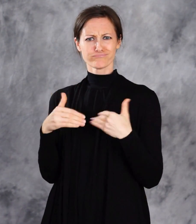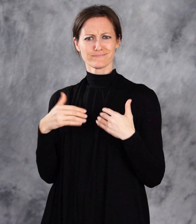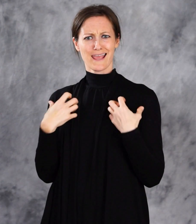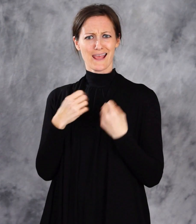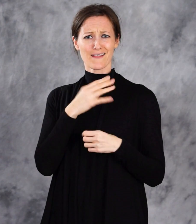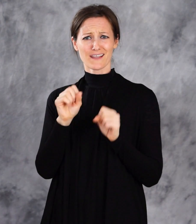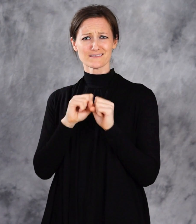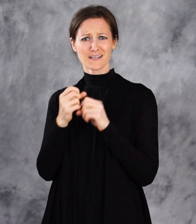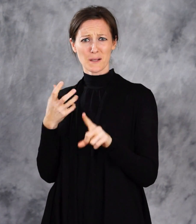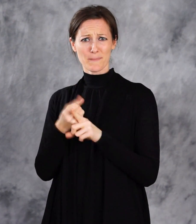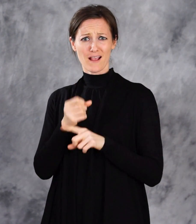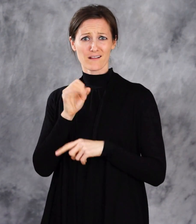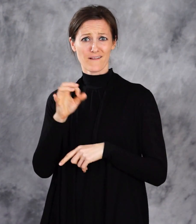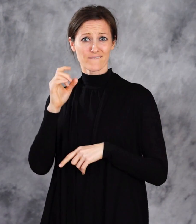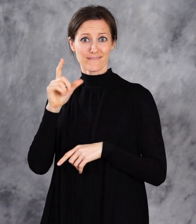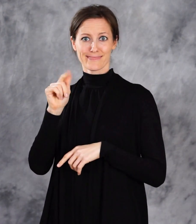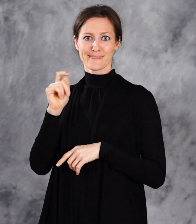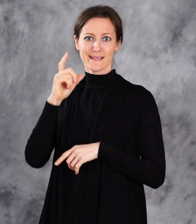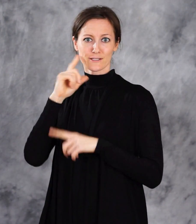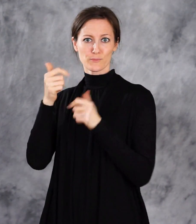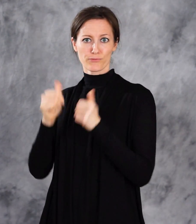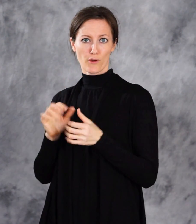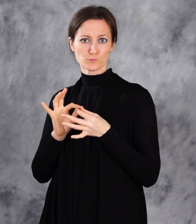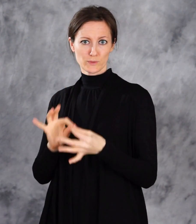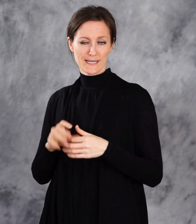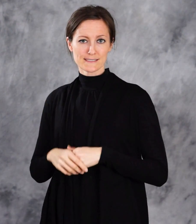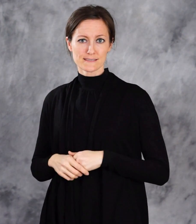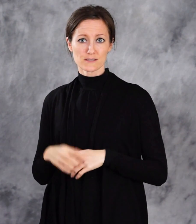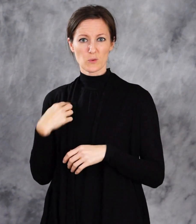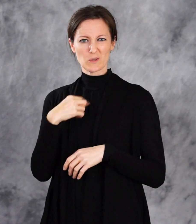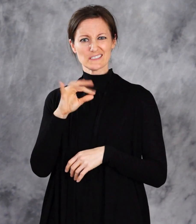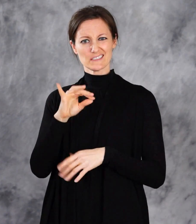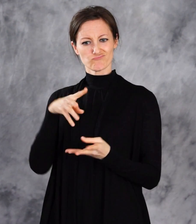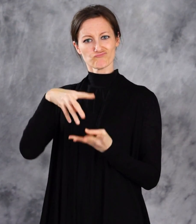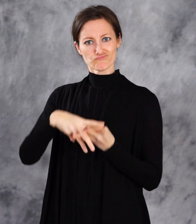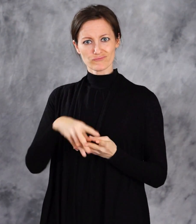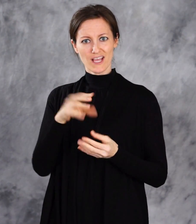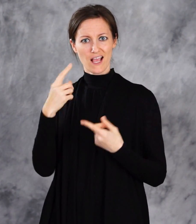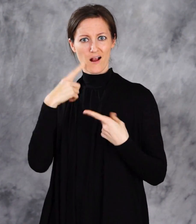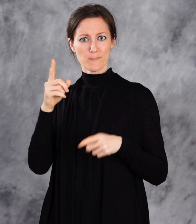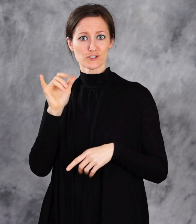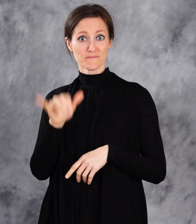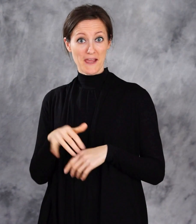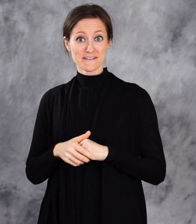and societal impacts of age-related hearing loss. We laid the groundwork to accomplish